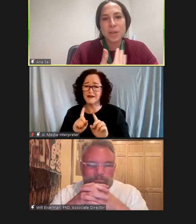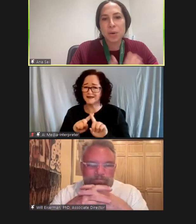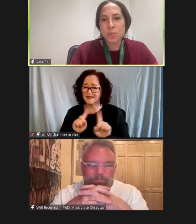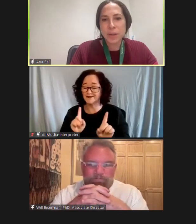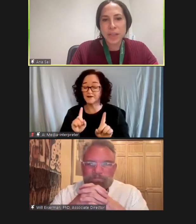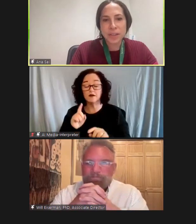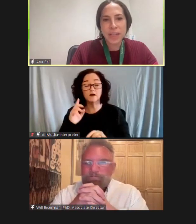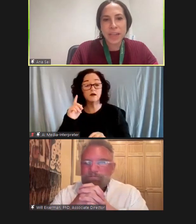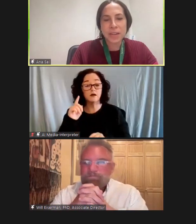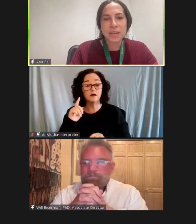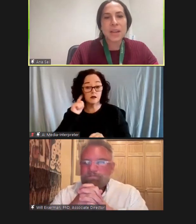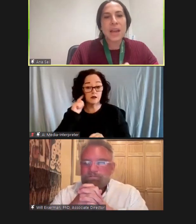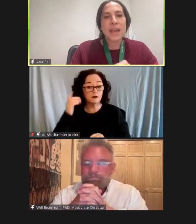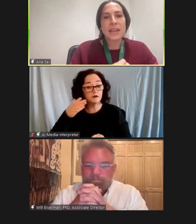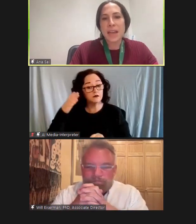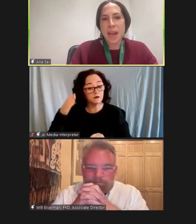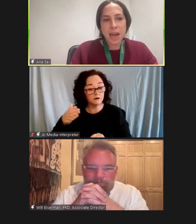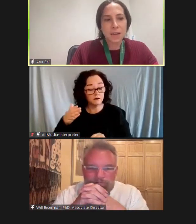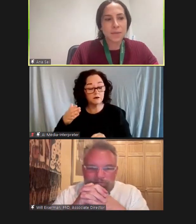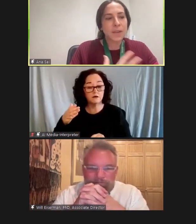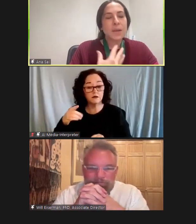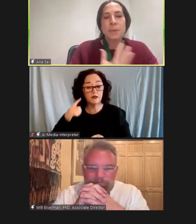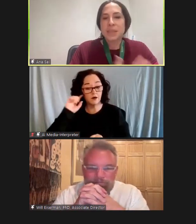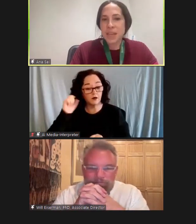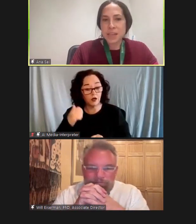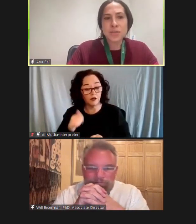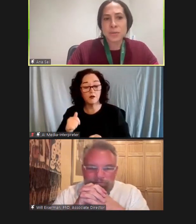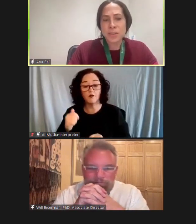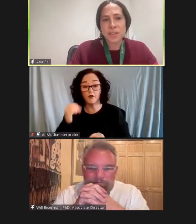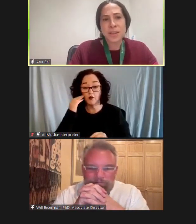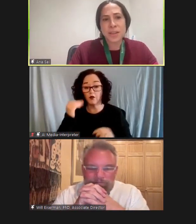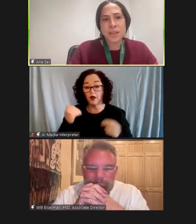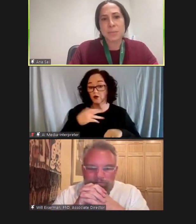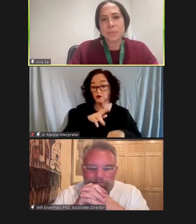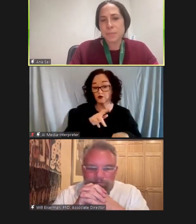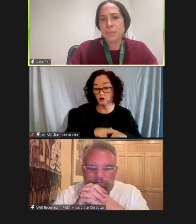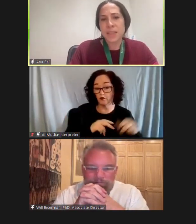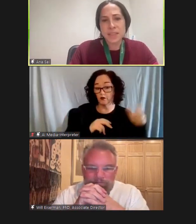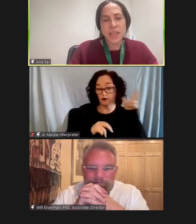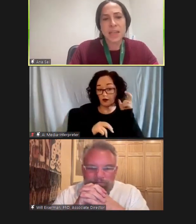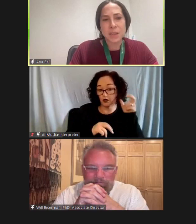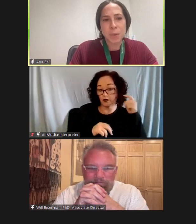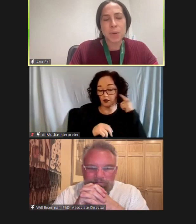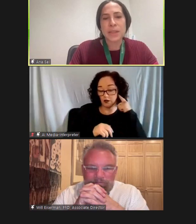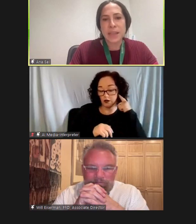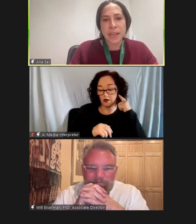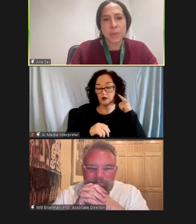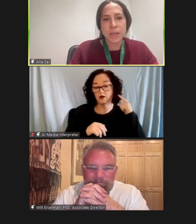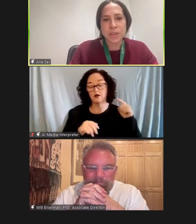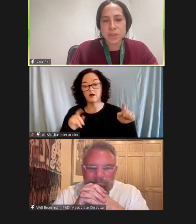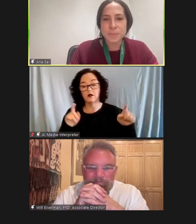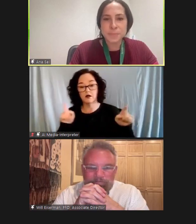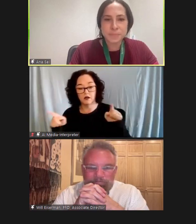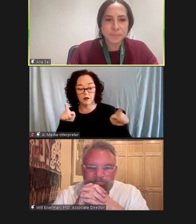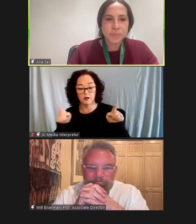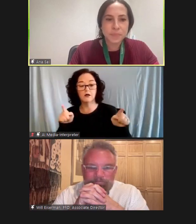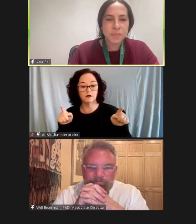hearing ear and they have potential to develop listening and spoken